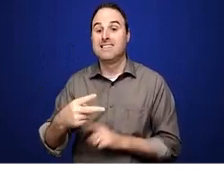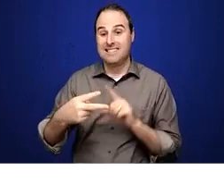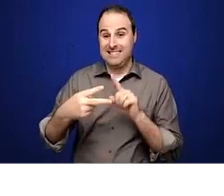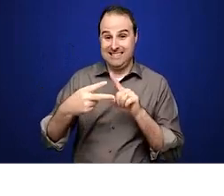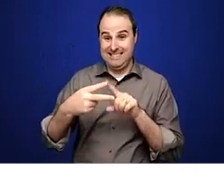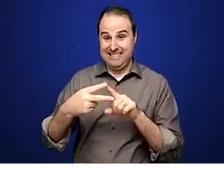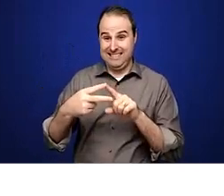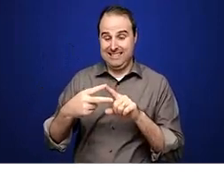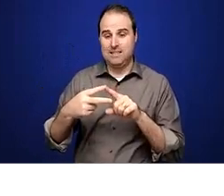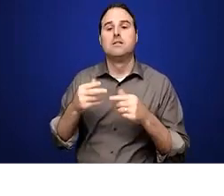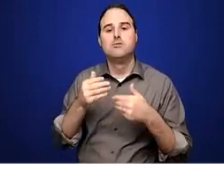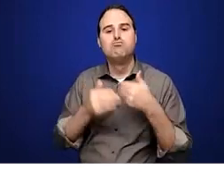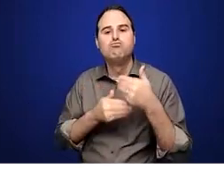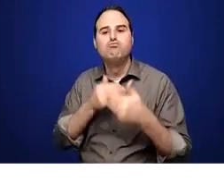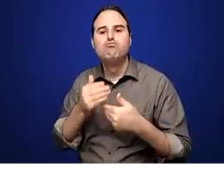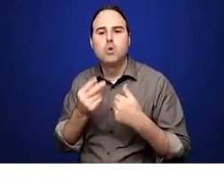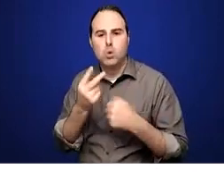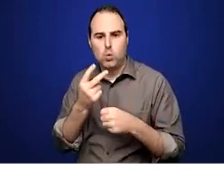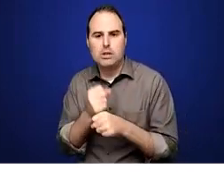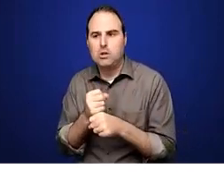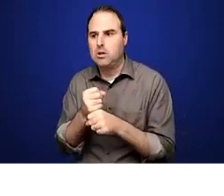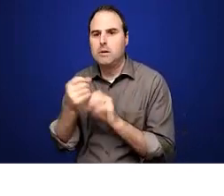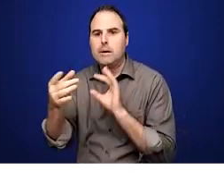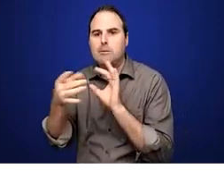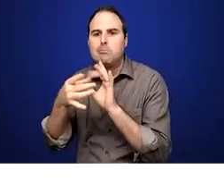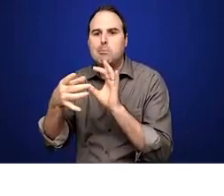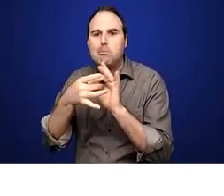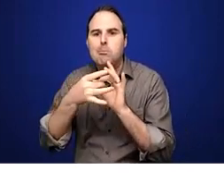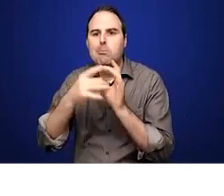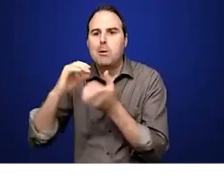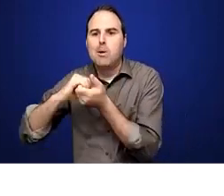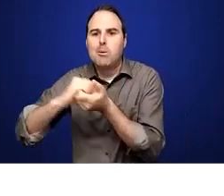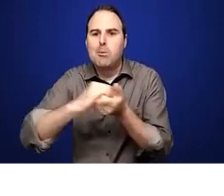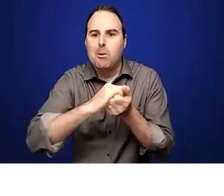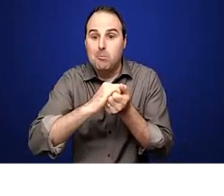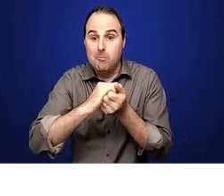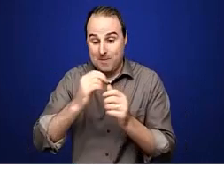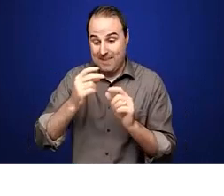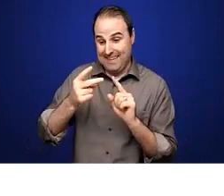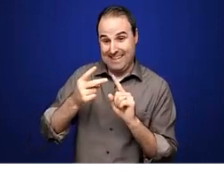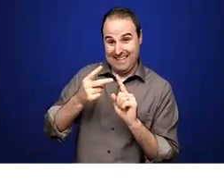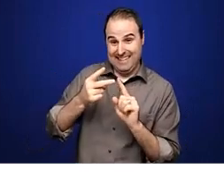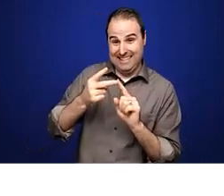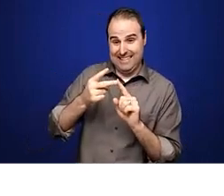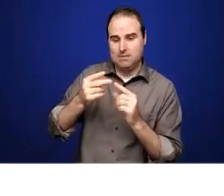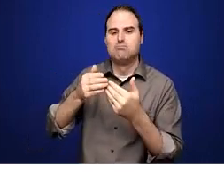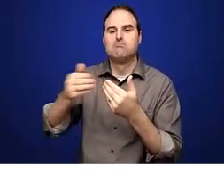followed by the five years of funding that was really focused on tool development.